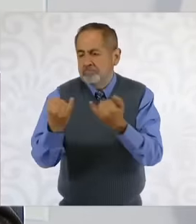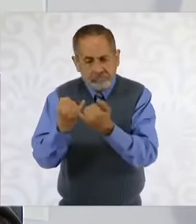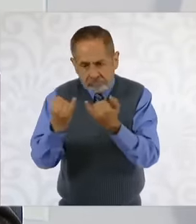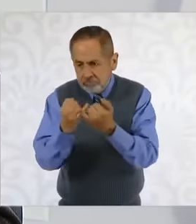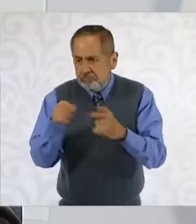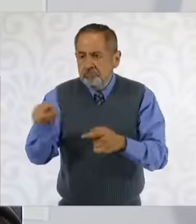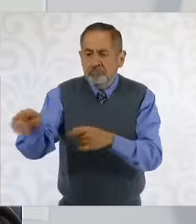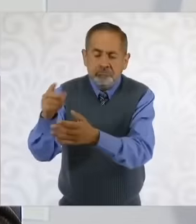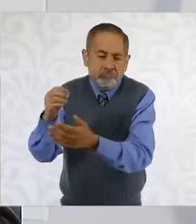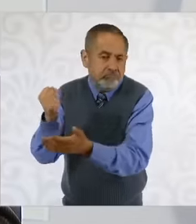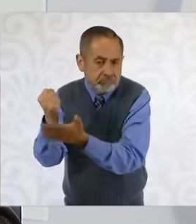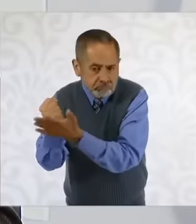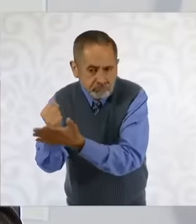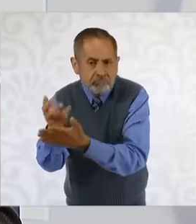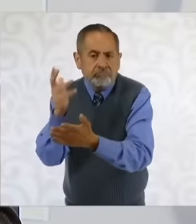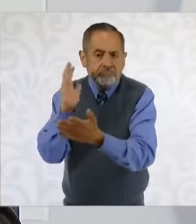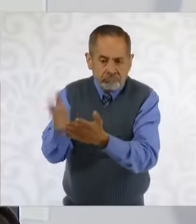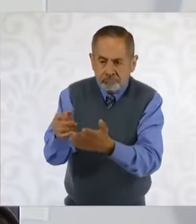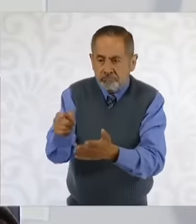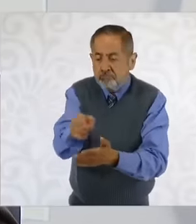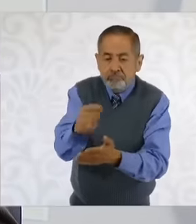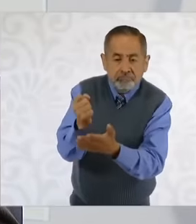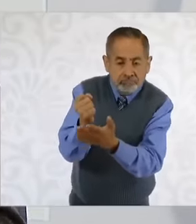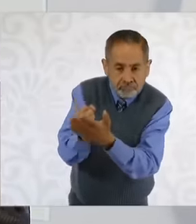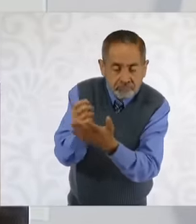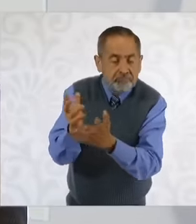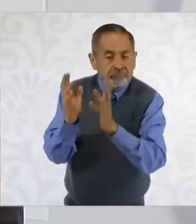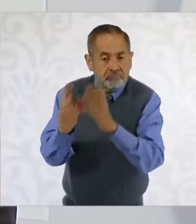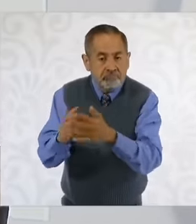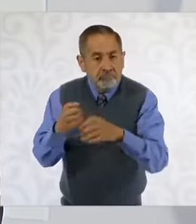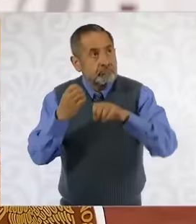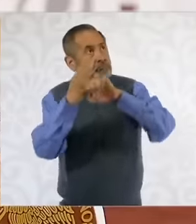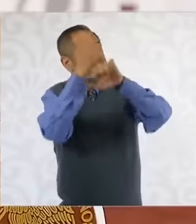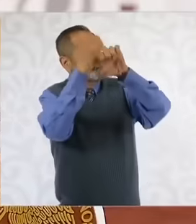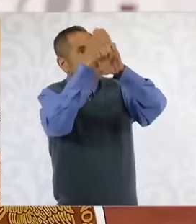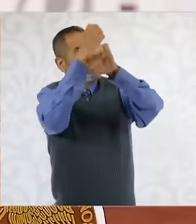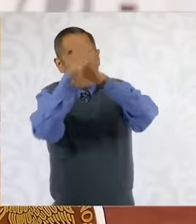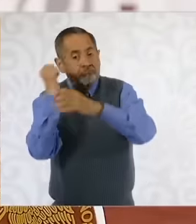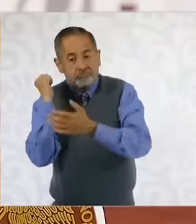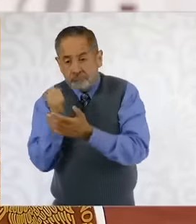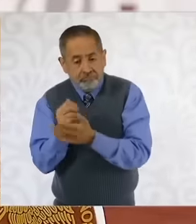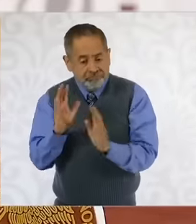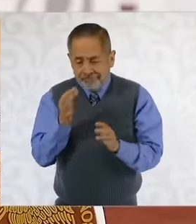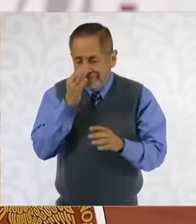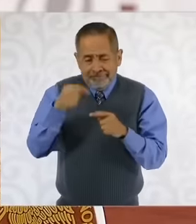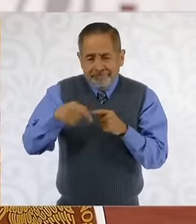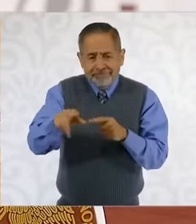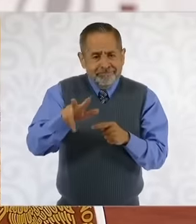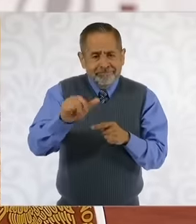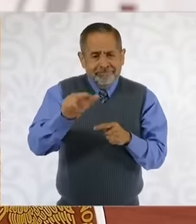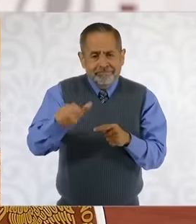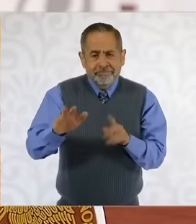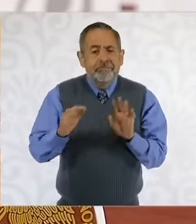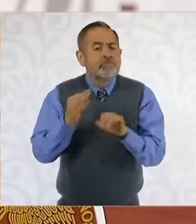of the fact that the reforming power of the Constitution is in the stage final, that is, in the approval